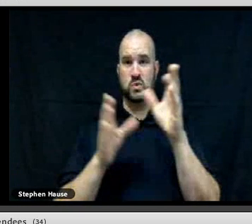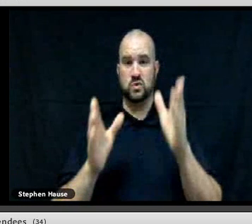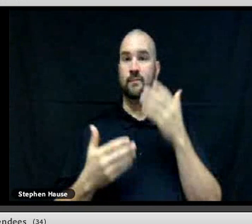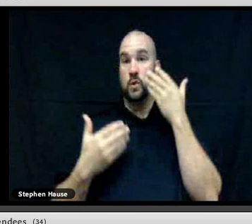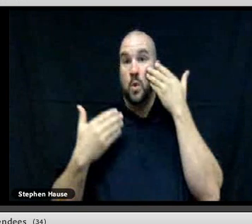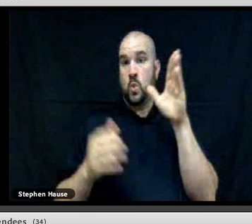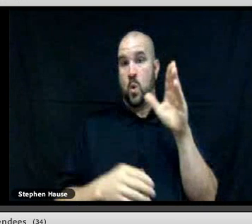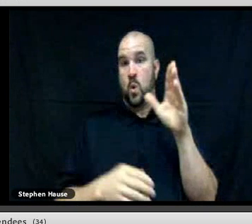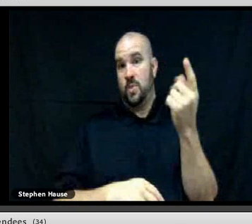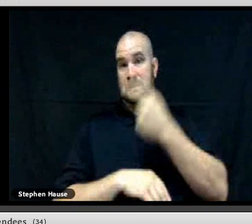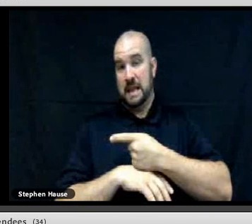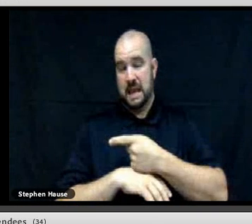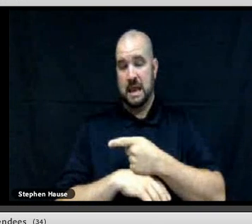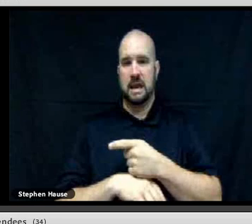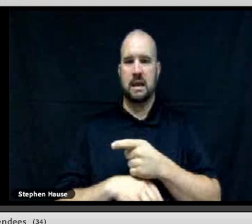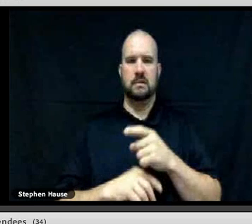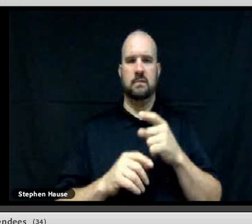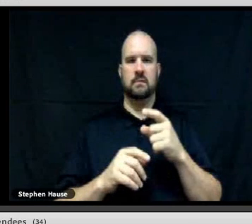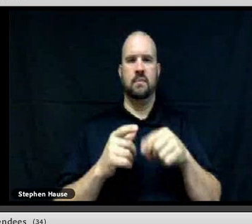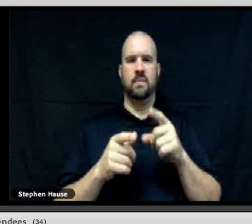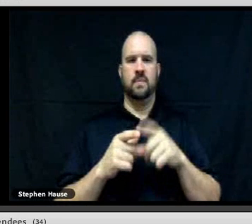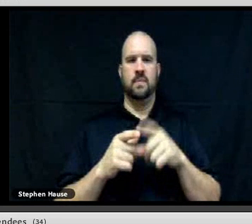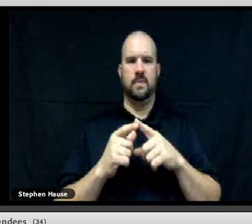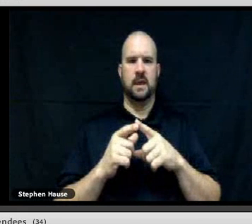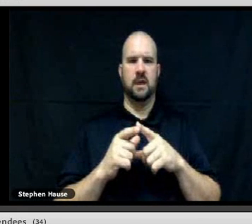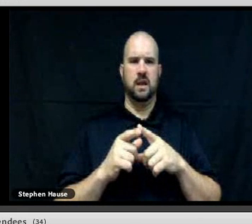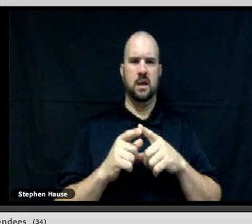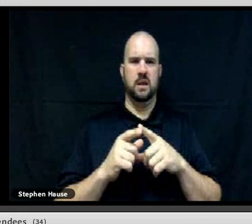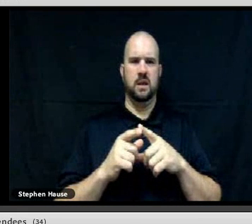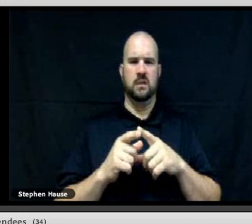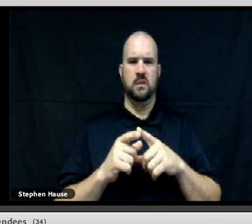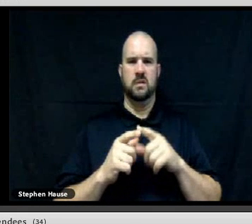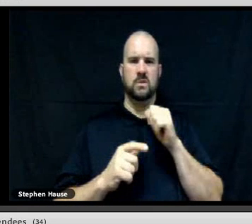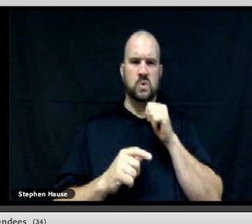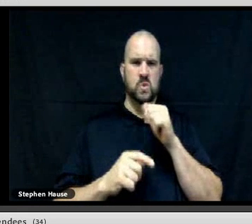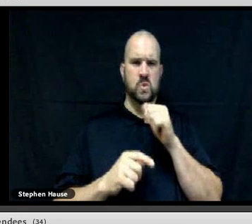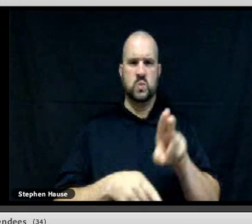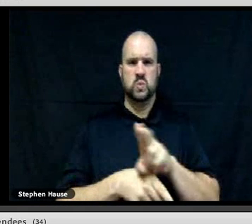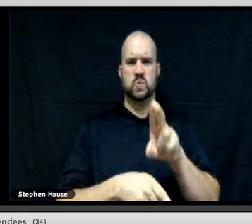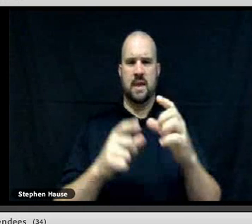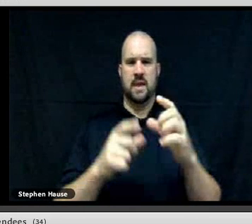because that is better than, um, providing a placeholder value